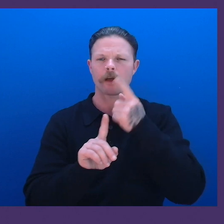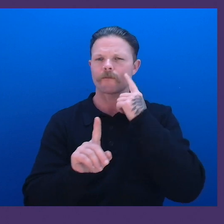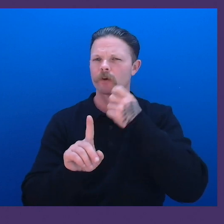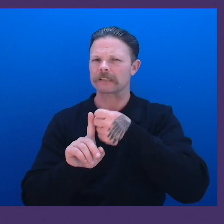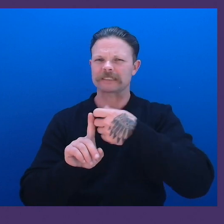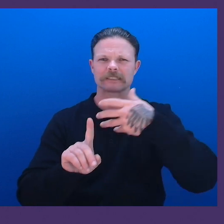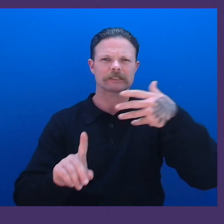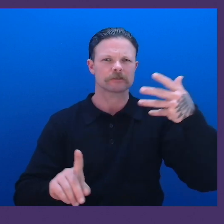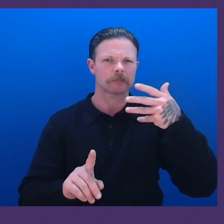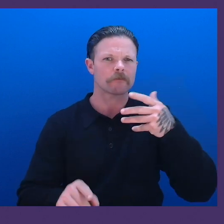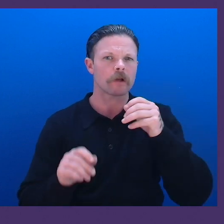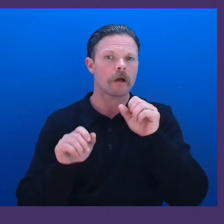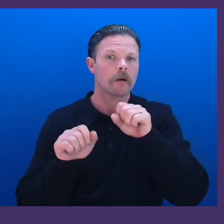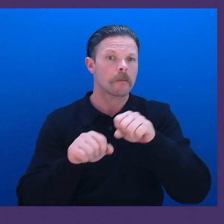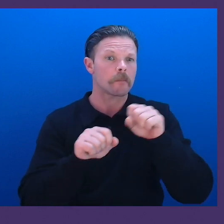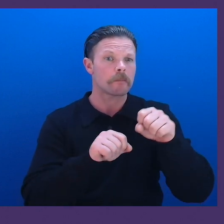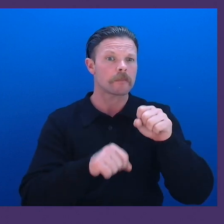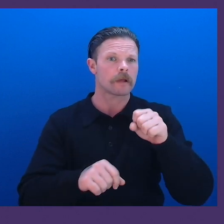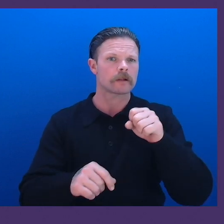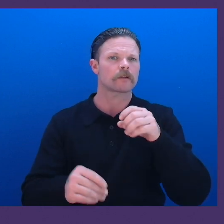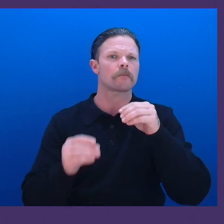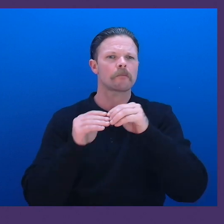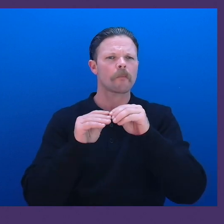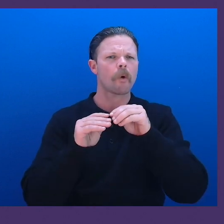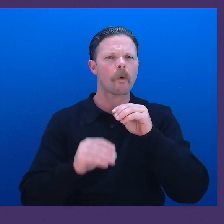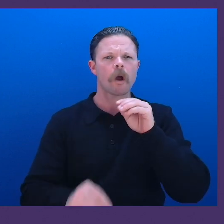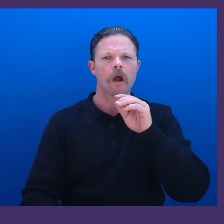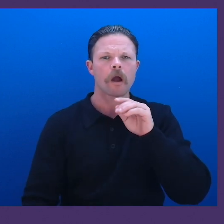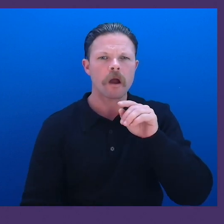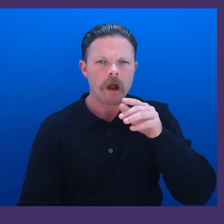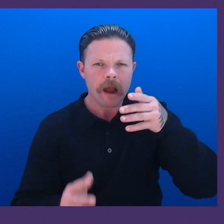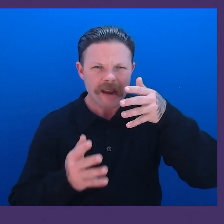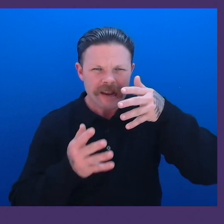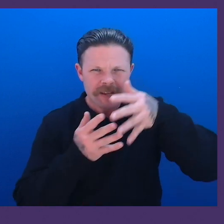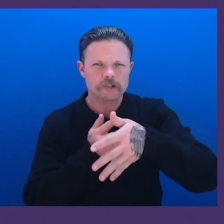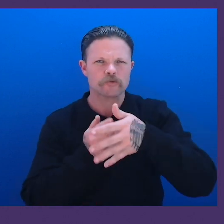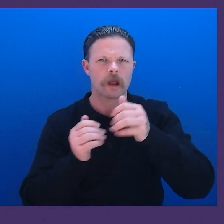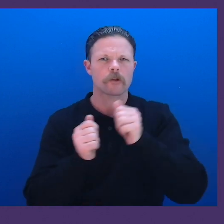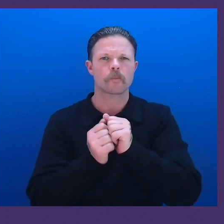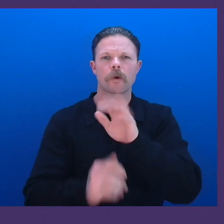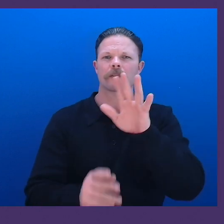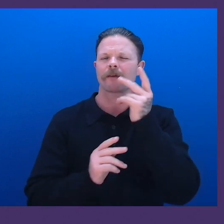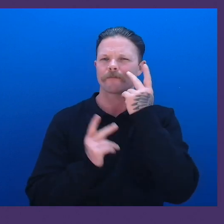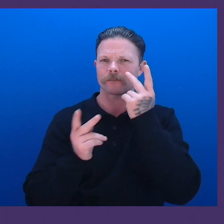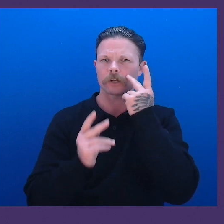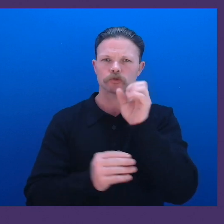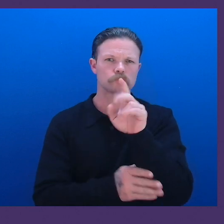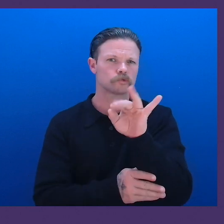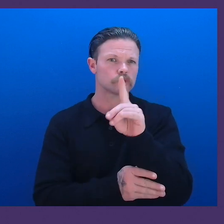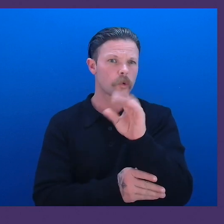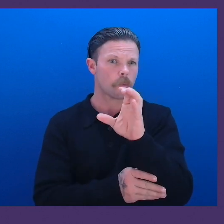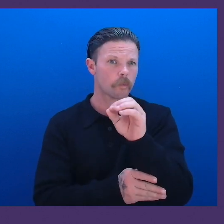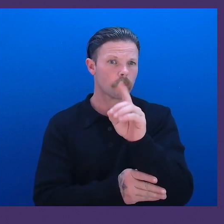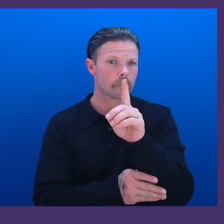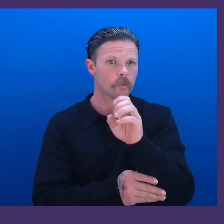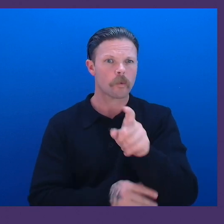like Visual Studio Code. It can play a crucial role in optimizing code for accessibility by providing intelligent suggestions